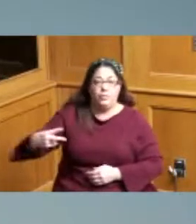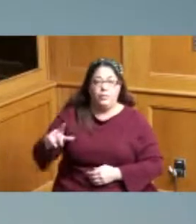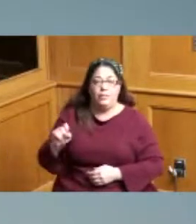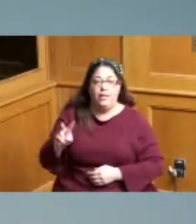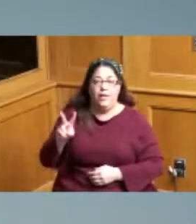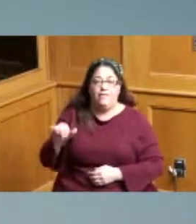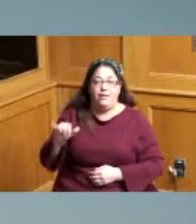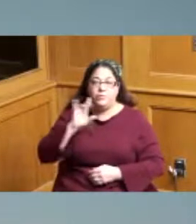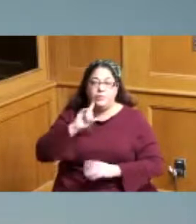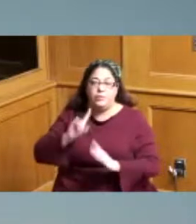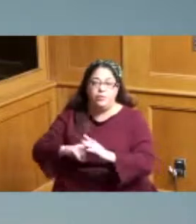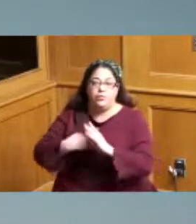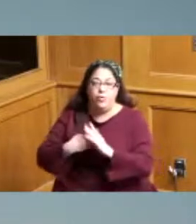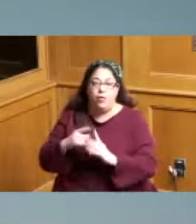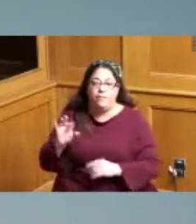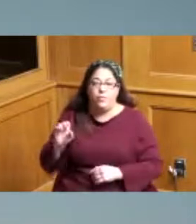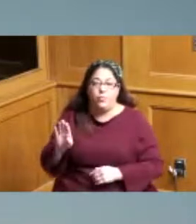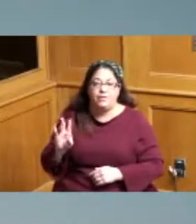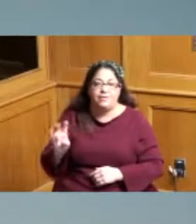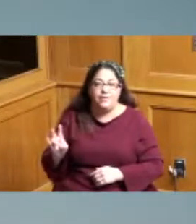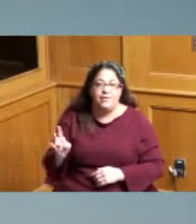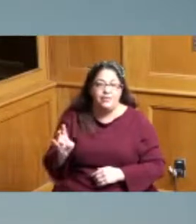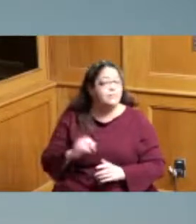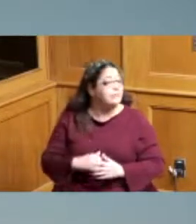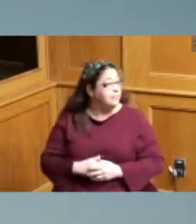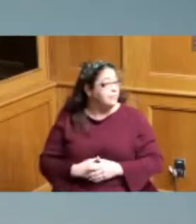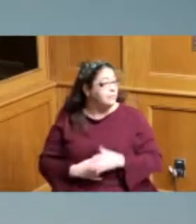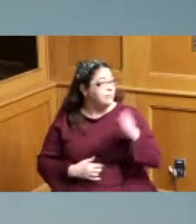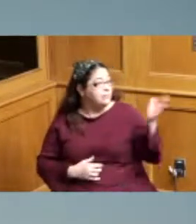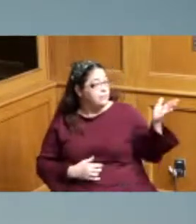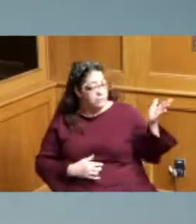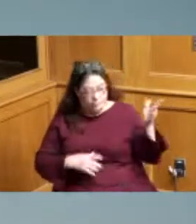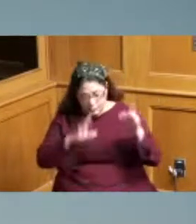for review on February 7th so Madam President refer to you in terms of the consideration of